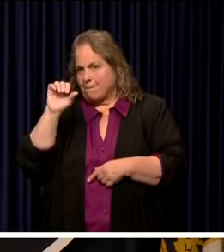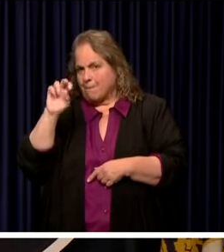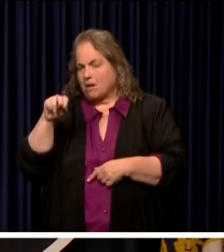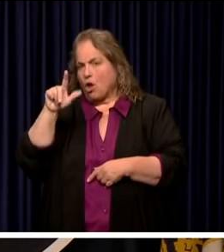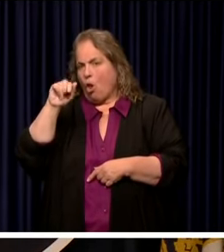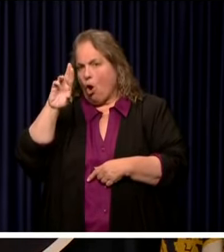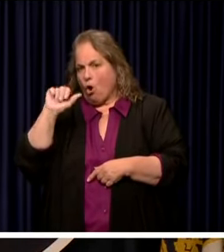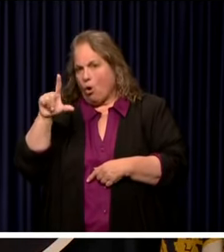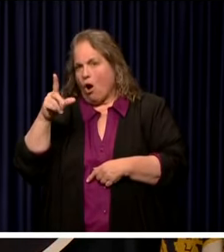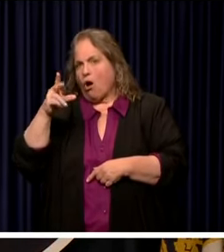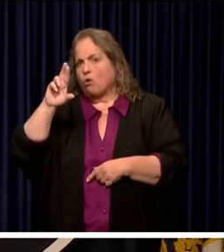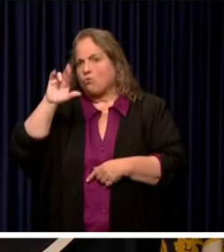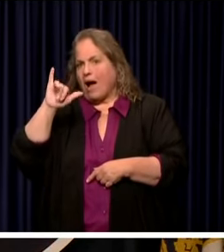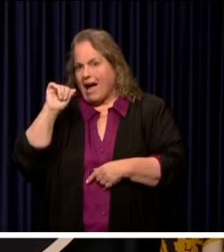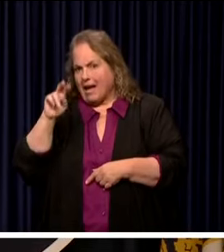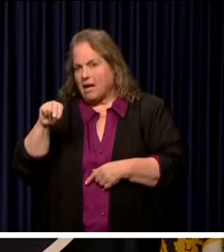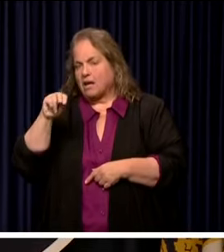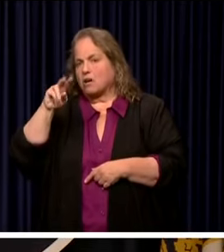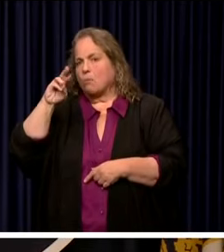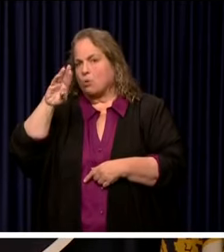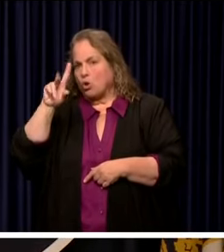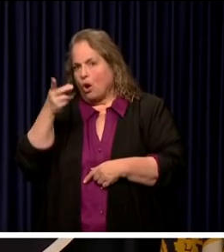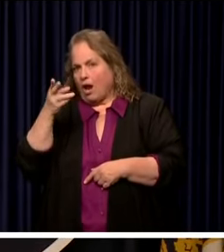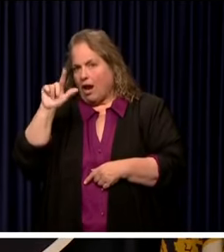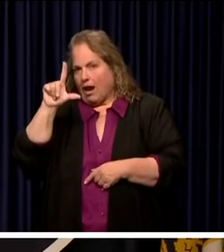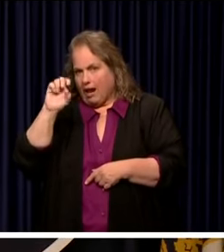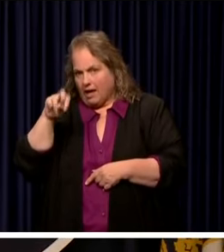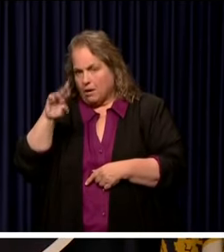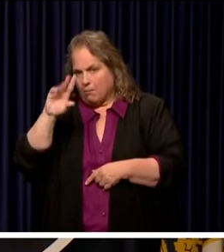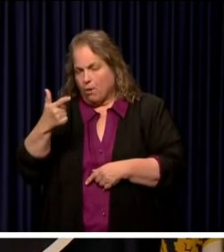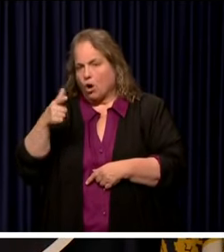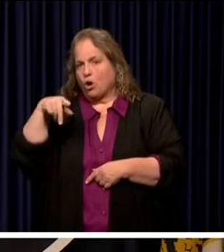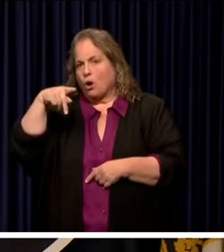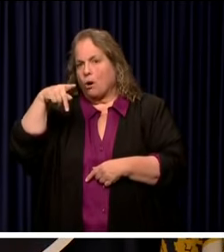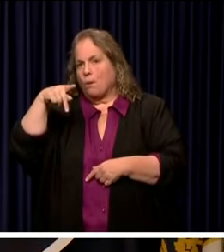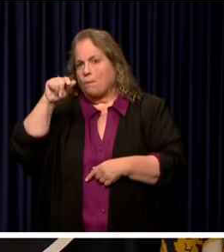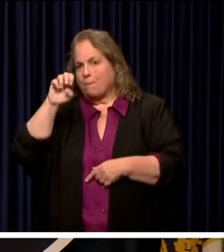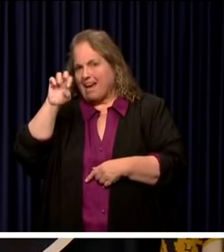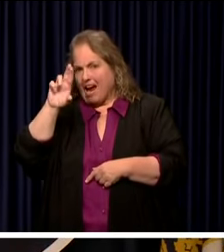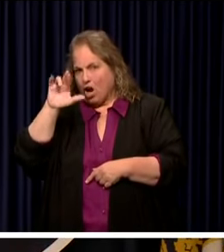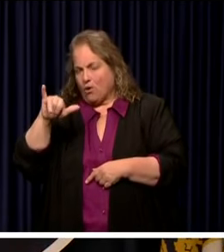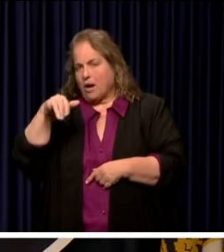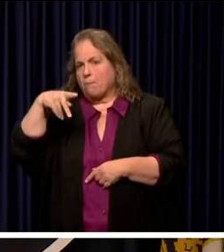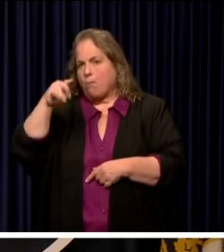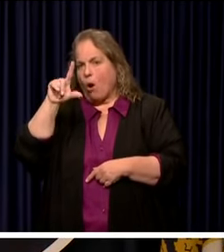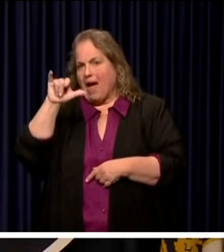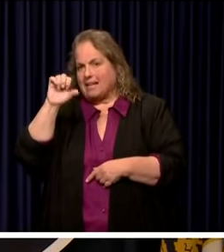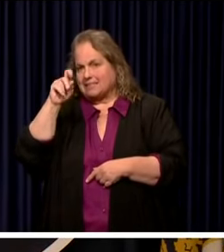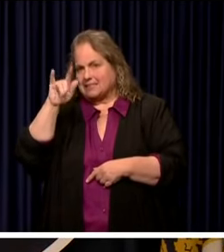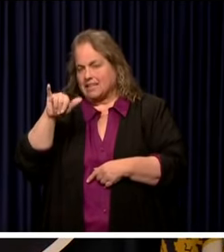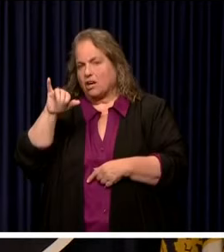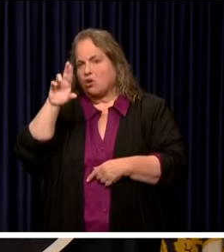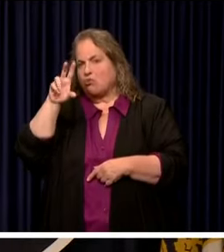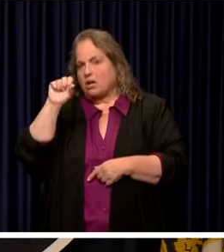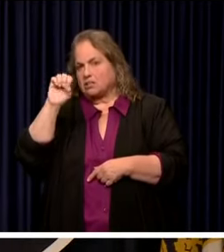NUMBERS OF KENTUCKIANS. BUT THESE ARE 17 INDIVIDUALS